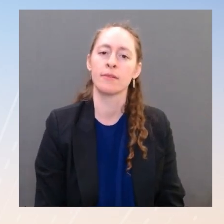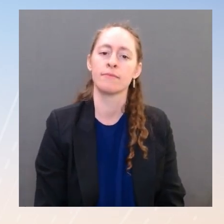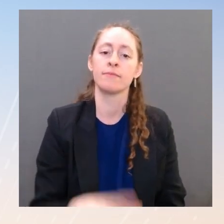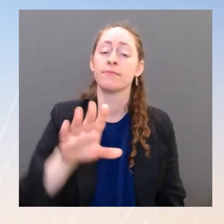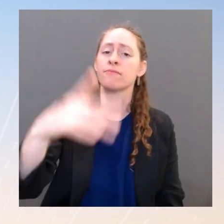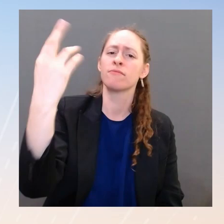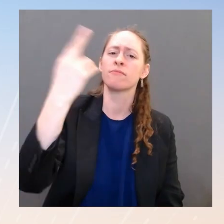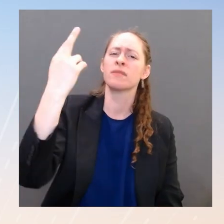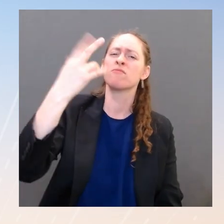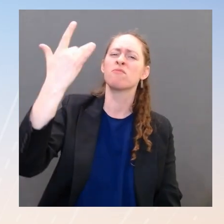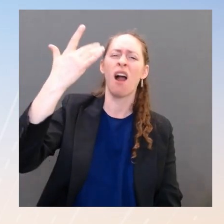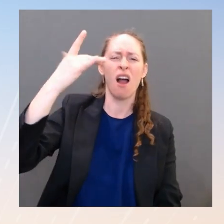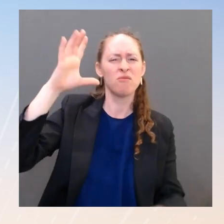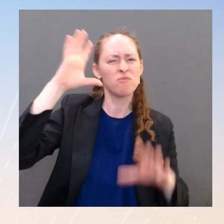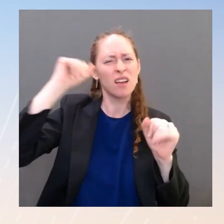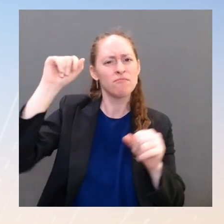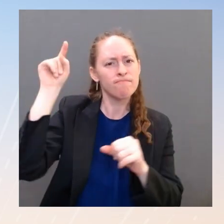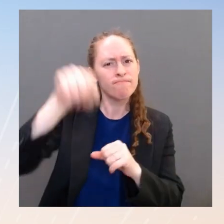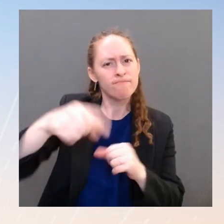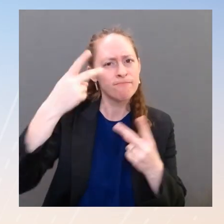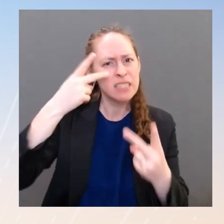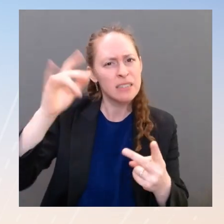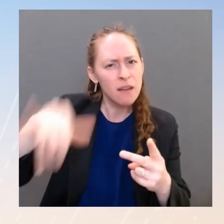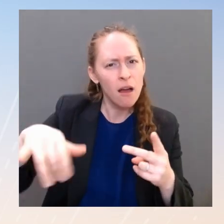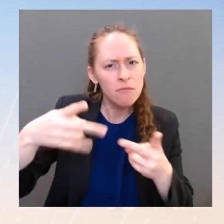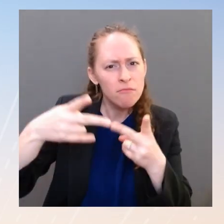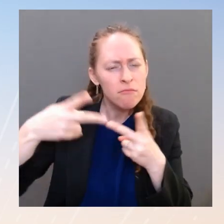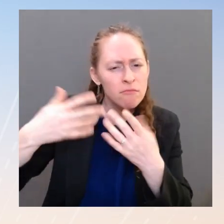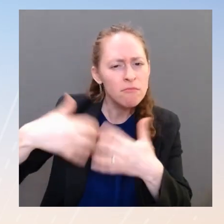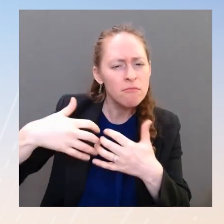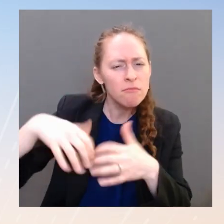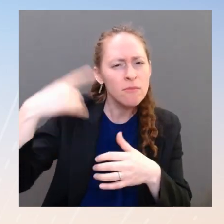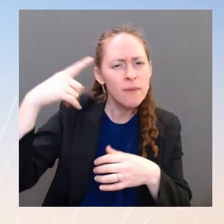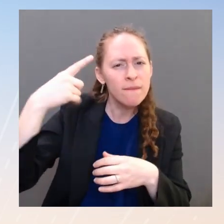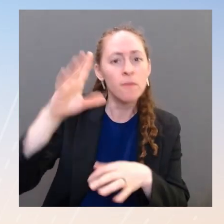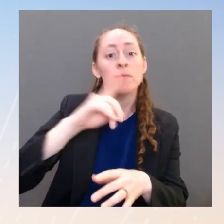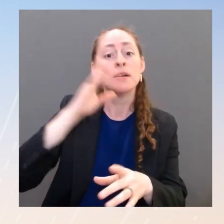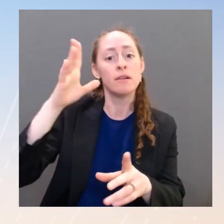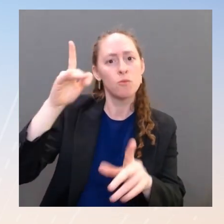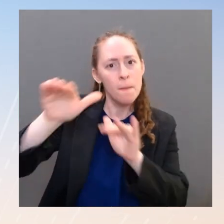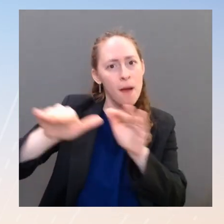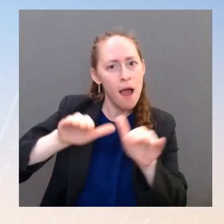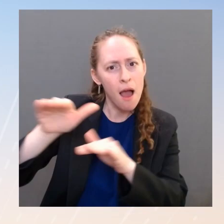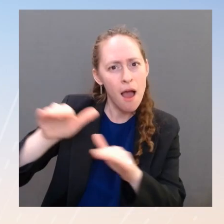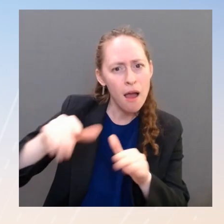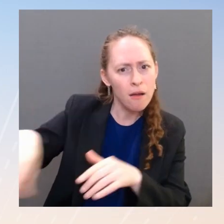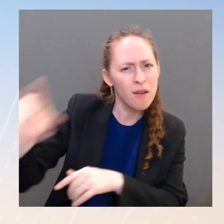why we're supporting the Ukrainians in this war; the type of equipment and the type of assistance